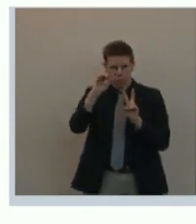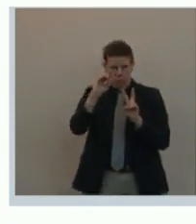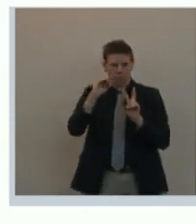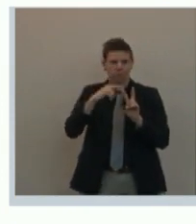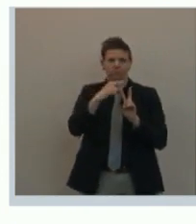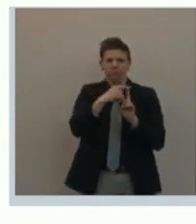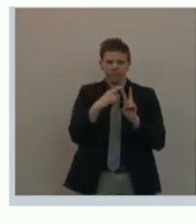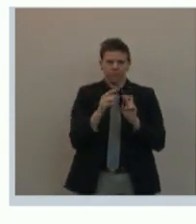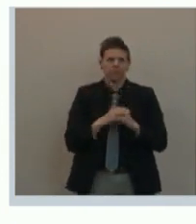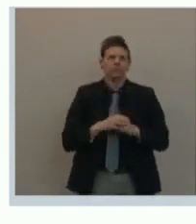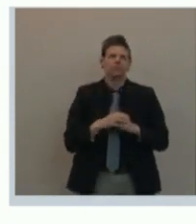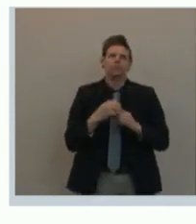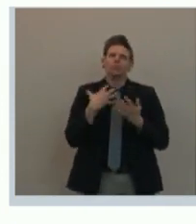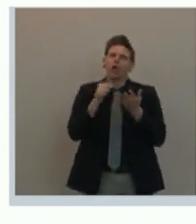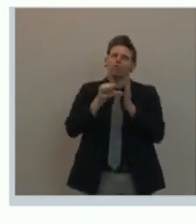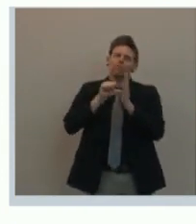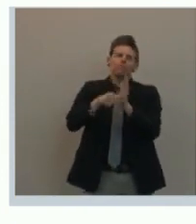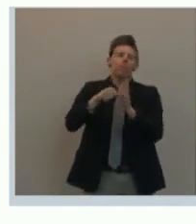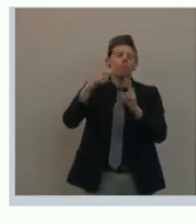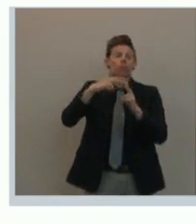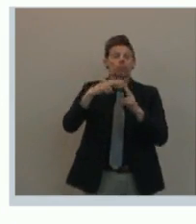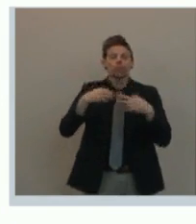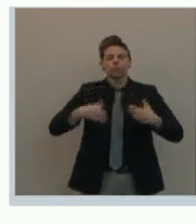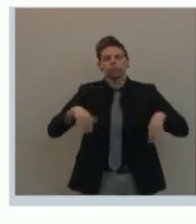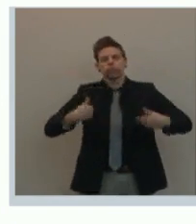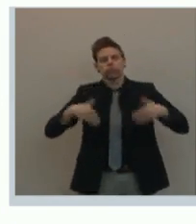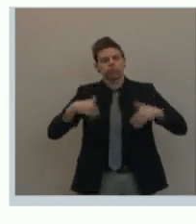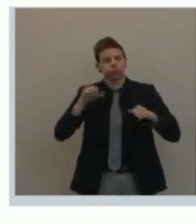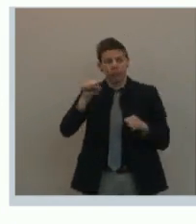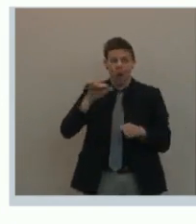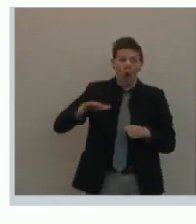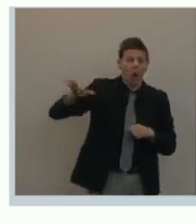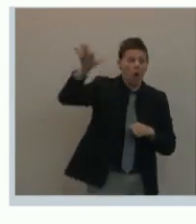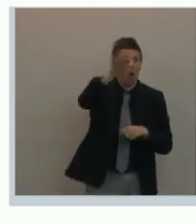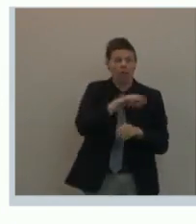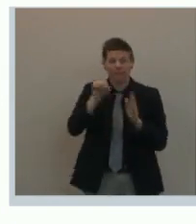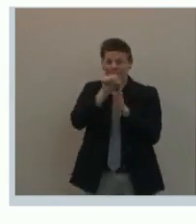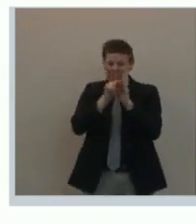THE NURSE IS IT JENNY RODRIGUEZ AND THE PHYSICIAN IS JOHN MARON ARO.